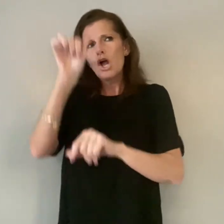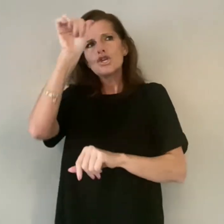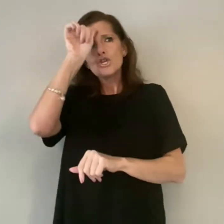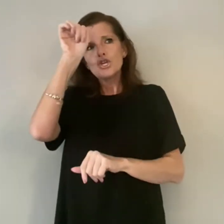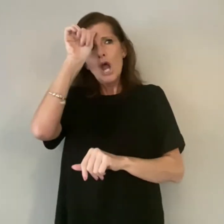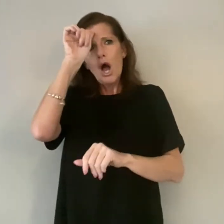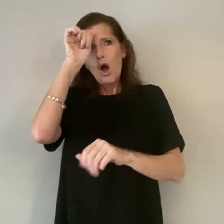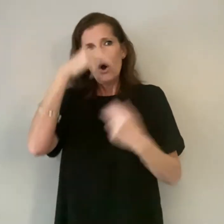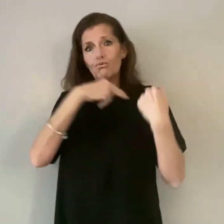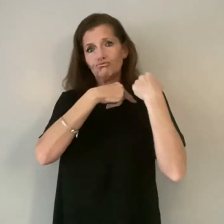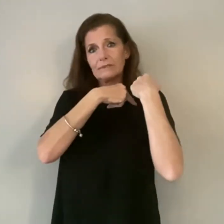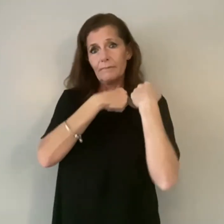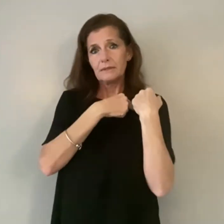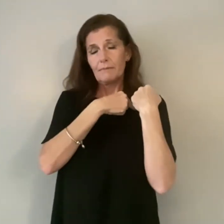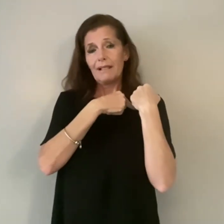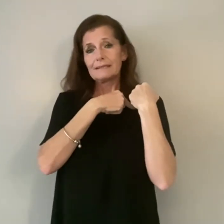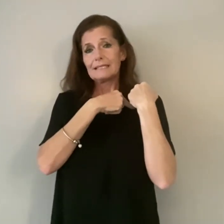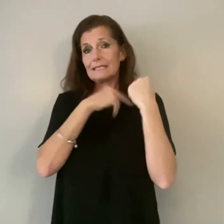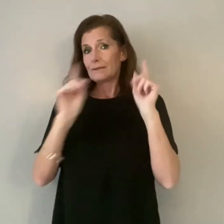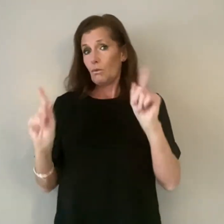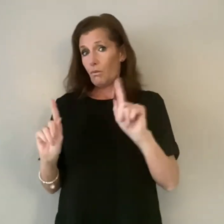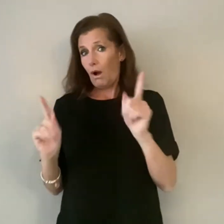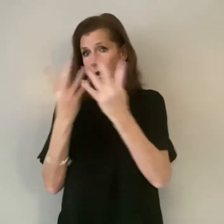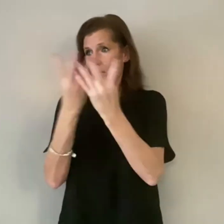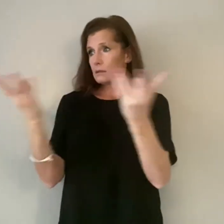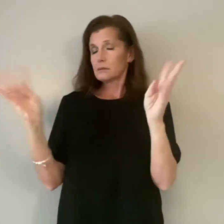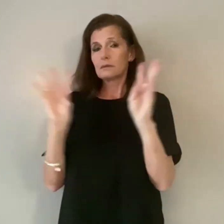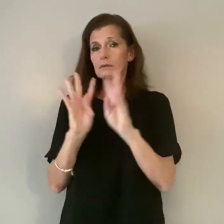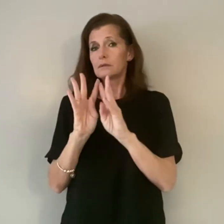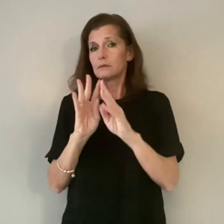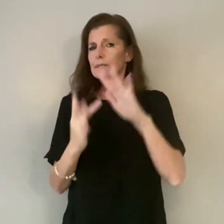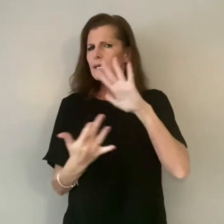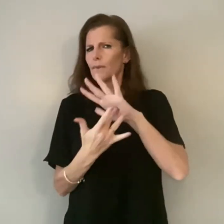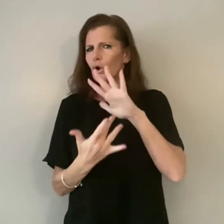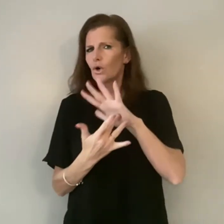and know what responsibilities and liabilities around the table.